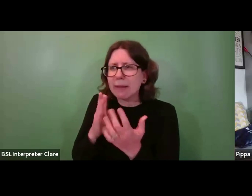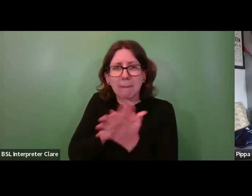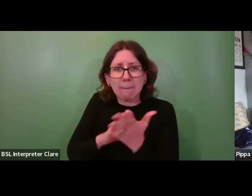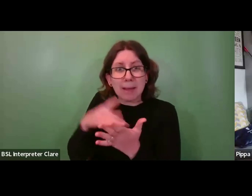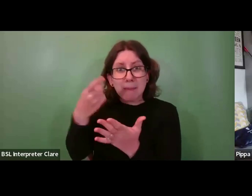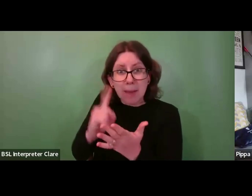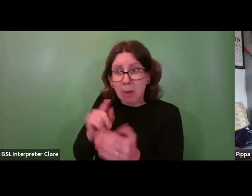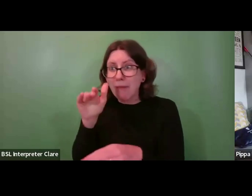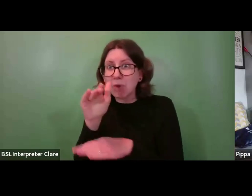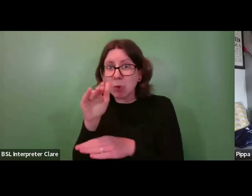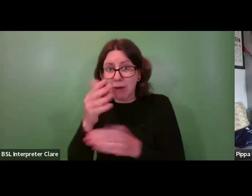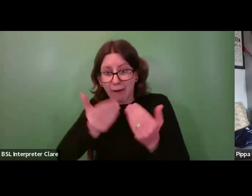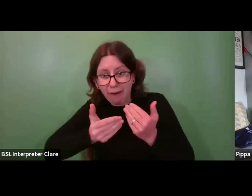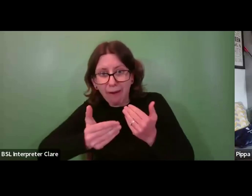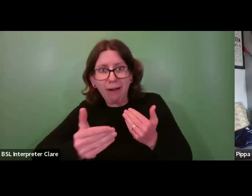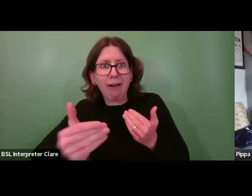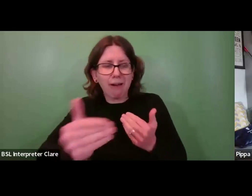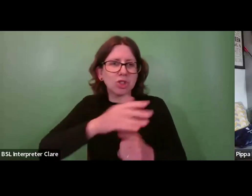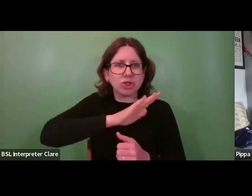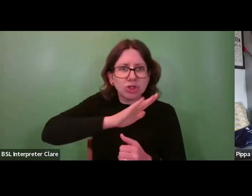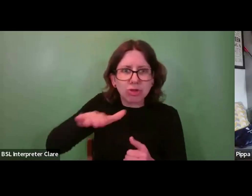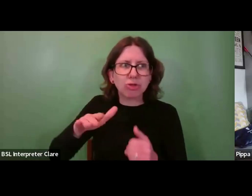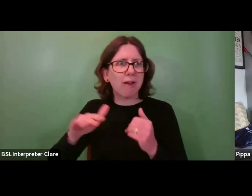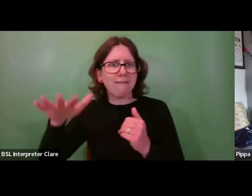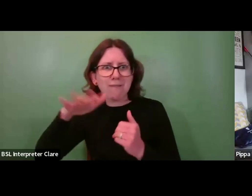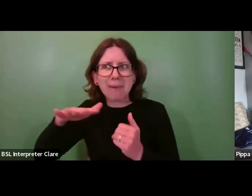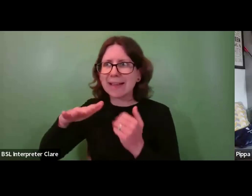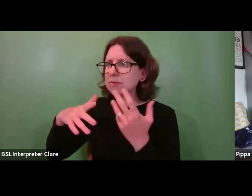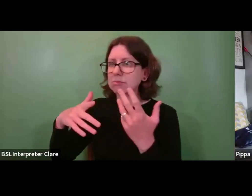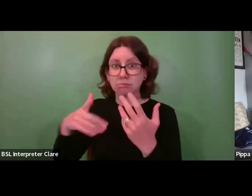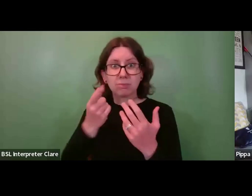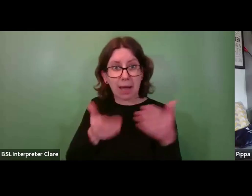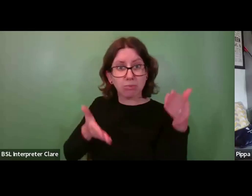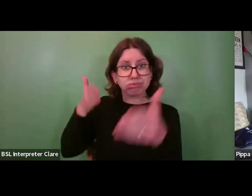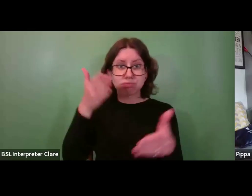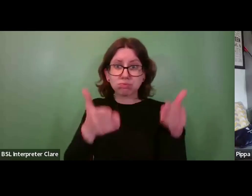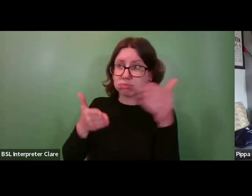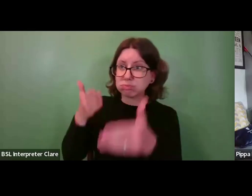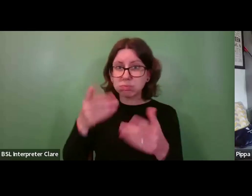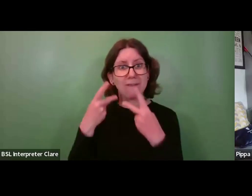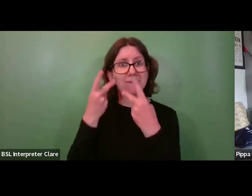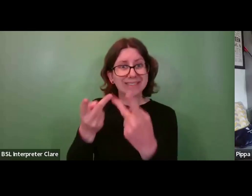to museums. So it's for the, for the public at the end of the day. And and every role that I've